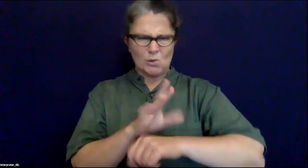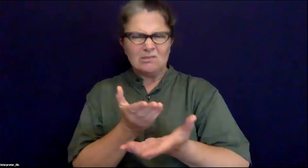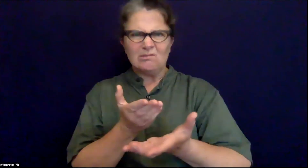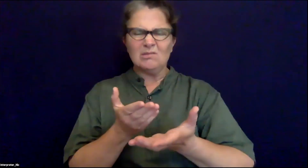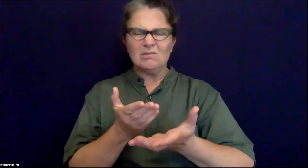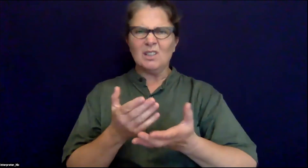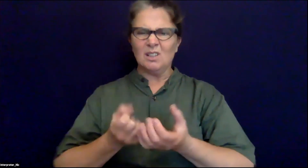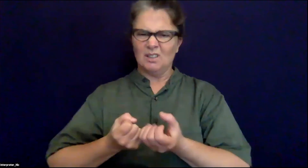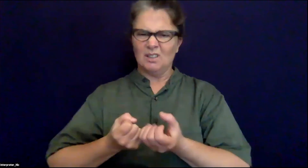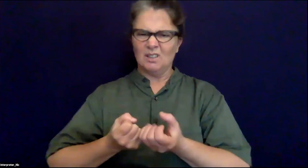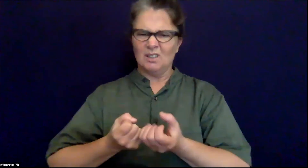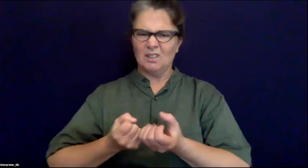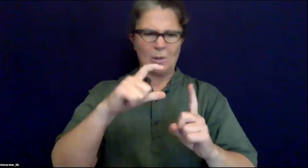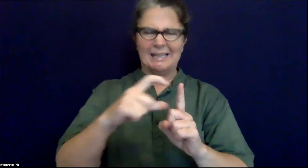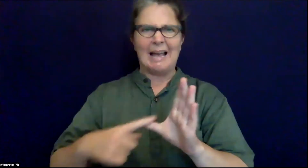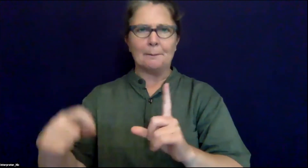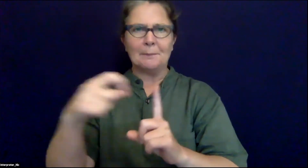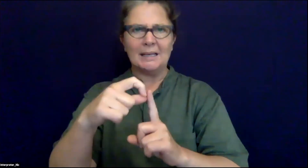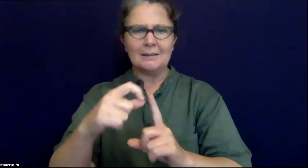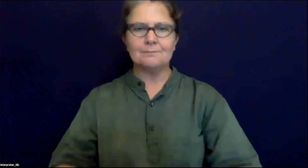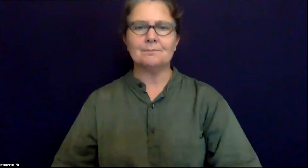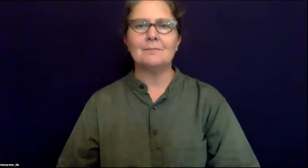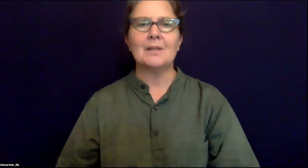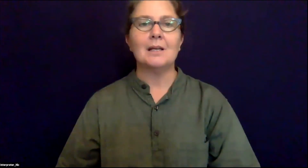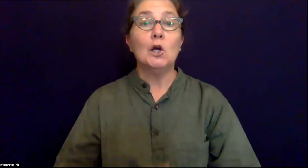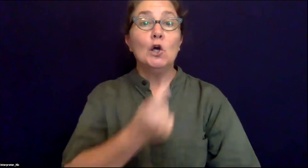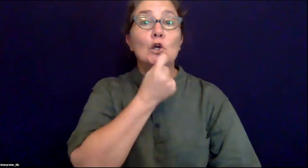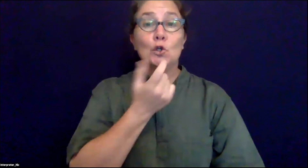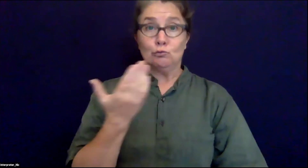accessibility action plan for Charles Sturt has involved a range of consultation.